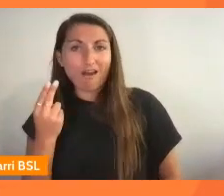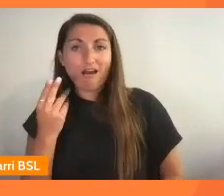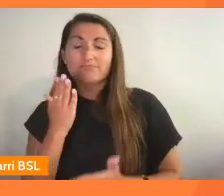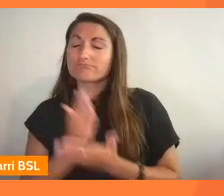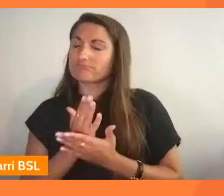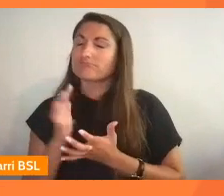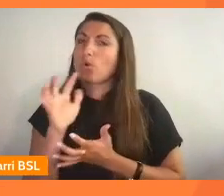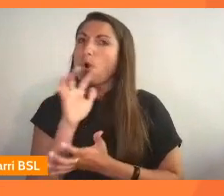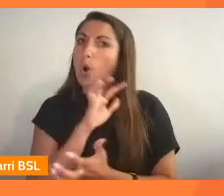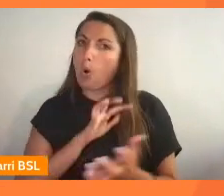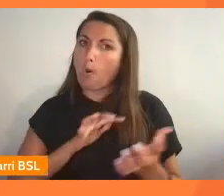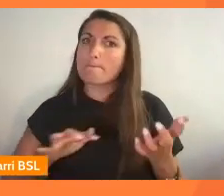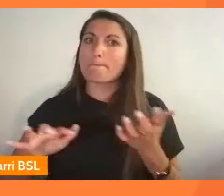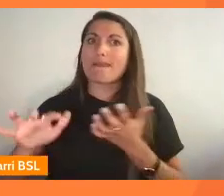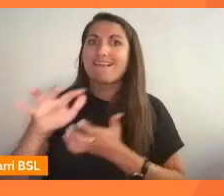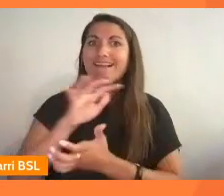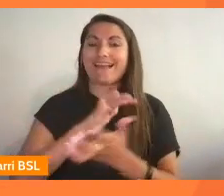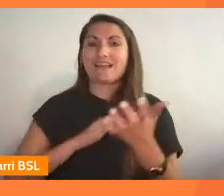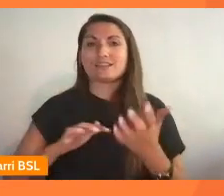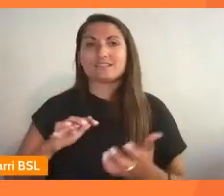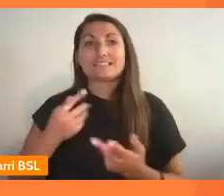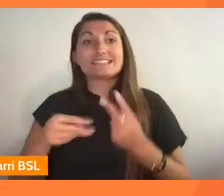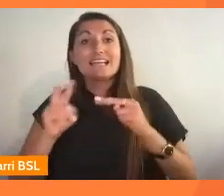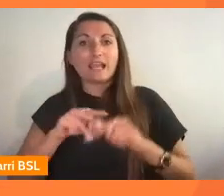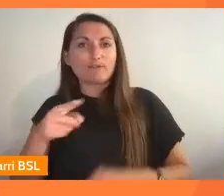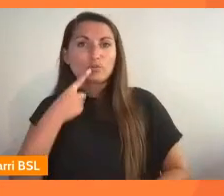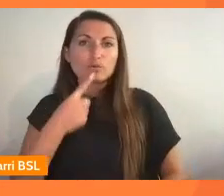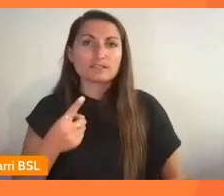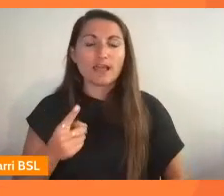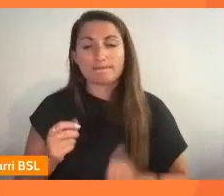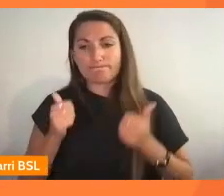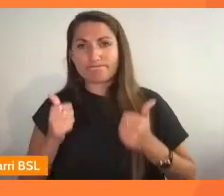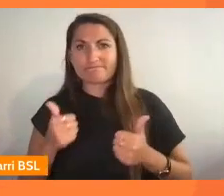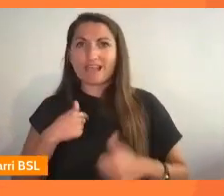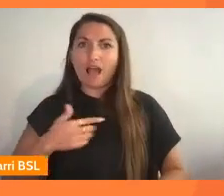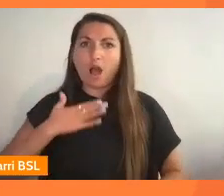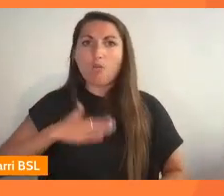start to say, 'I want to occupy a space somewhere where art and culture